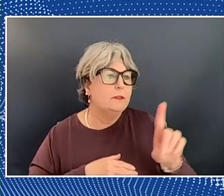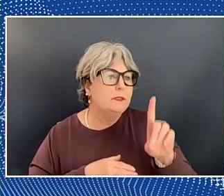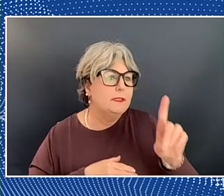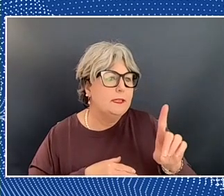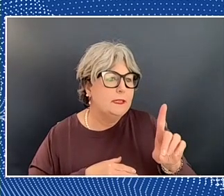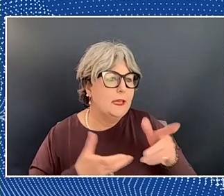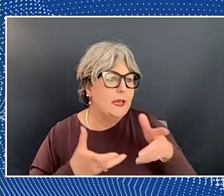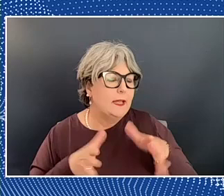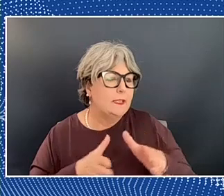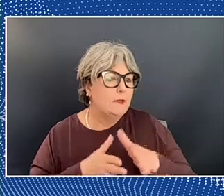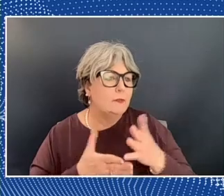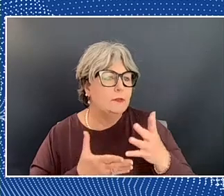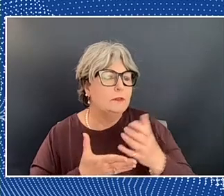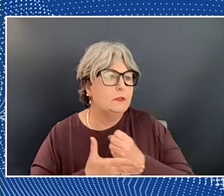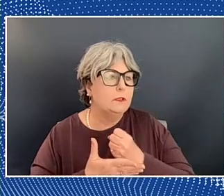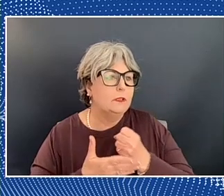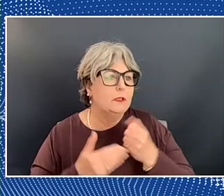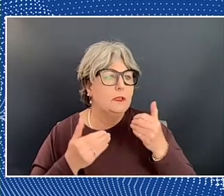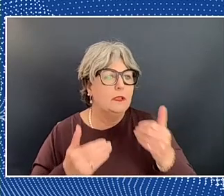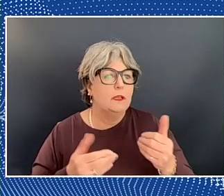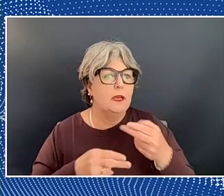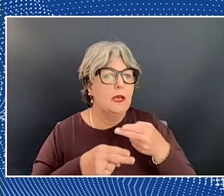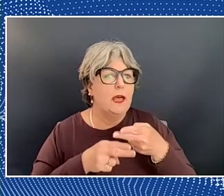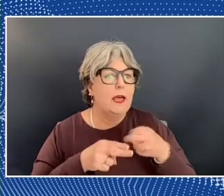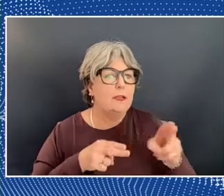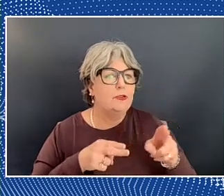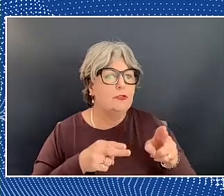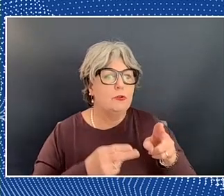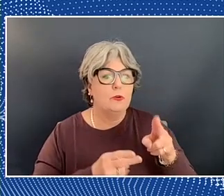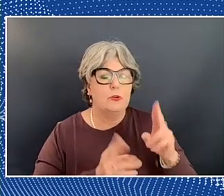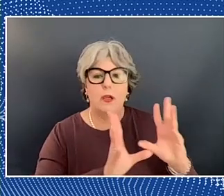If we- if I could have a very short conference or sorry caucus with the